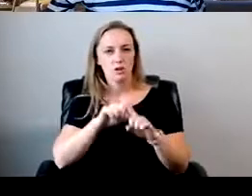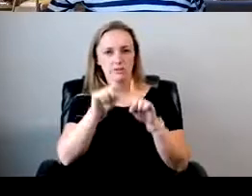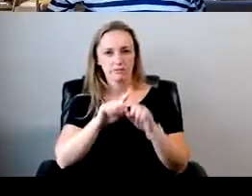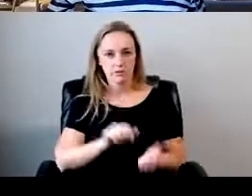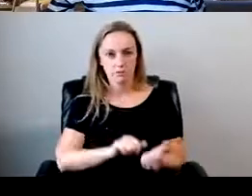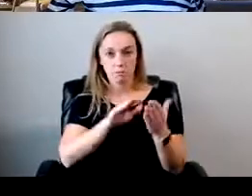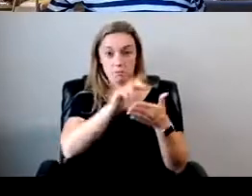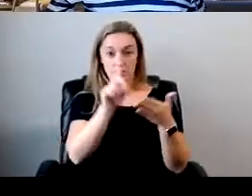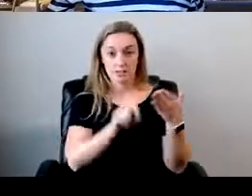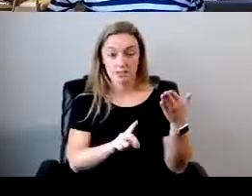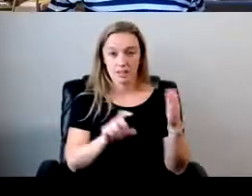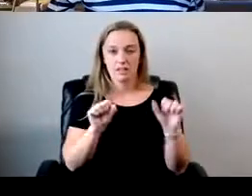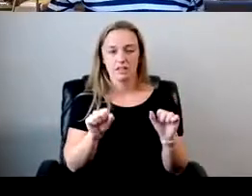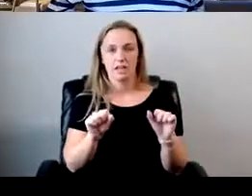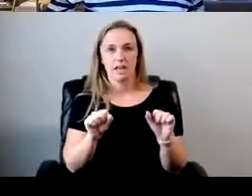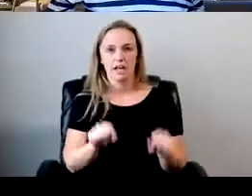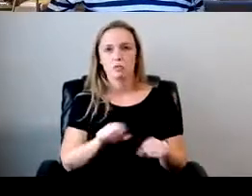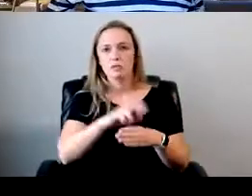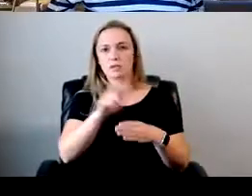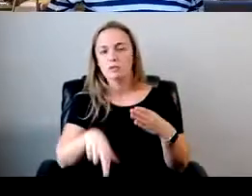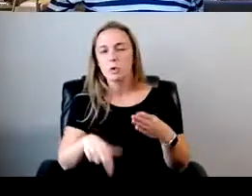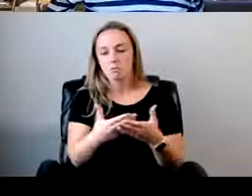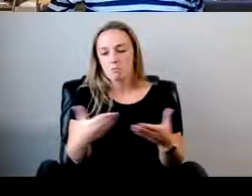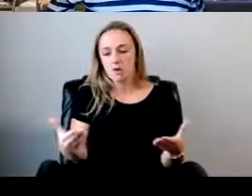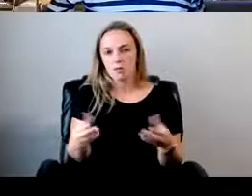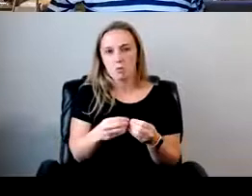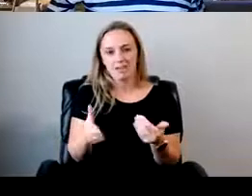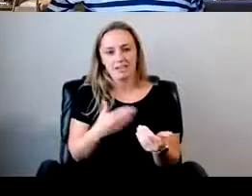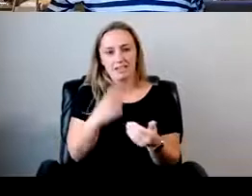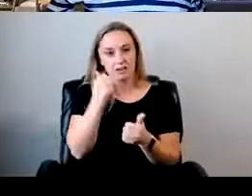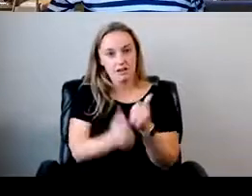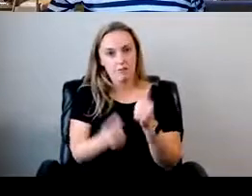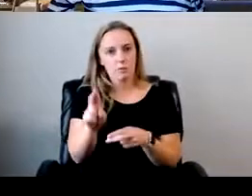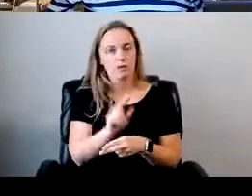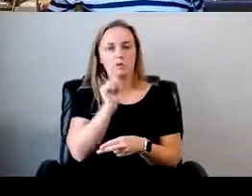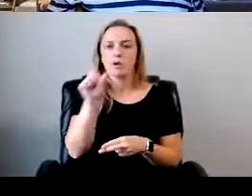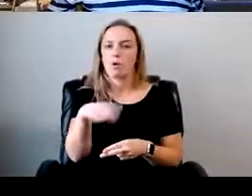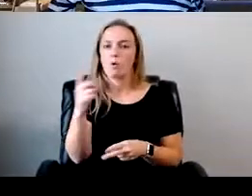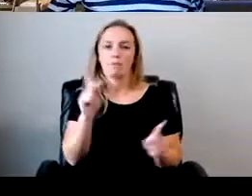in products that are easier for everyone to use. Not just people with disabilities, but in part people with disabilities.